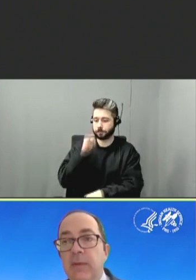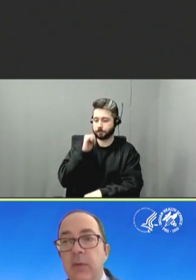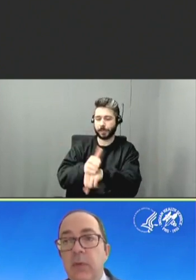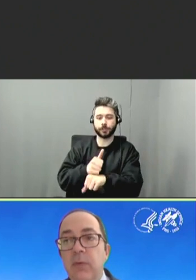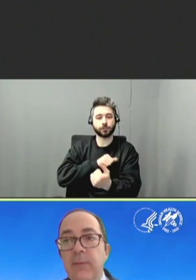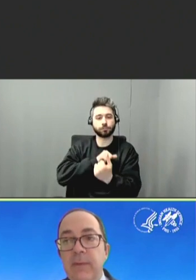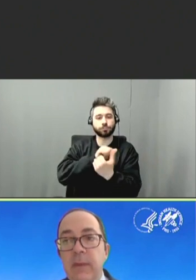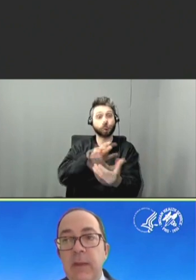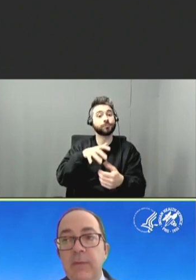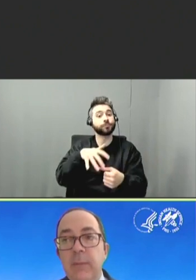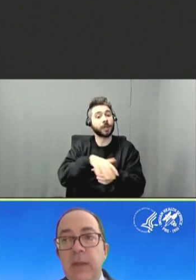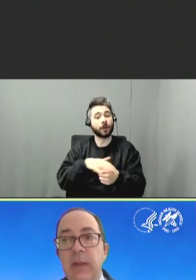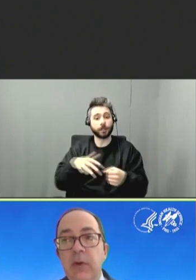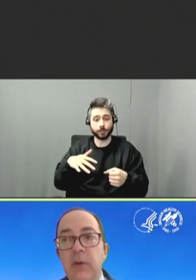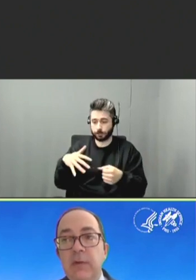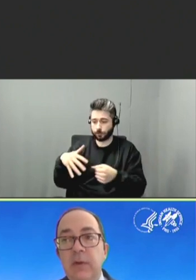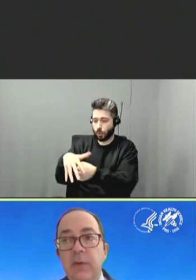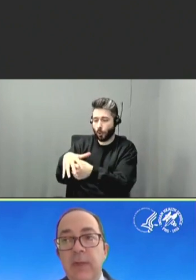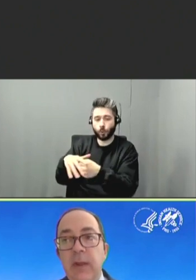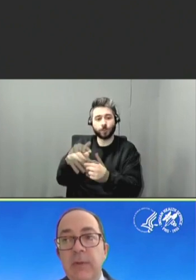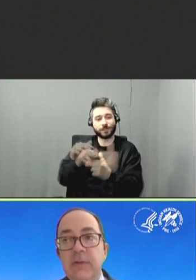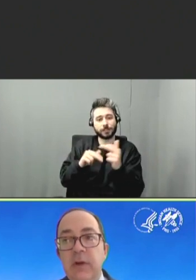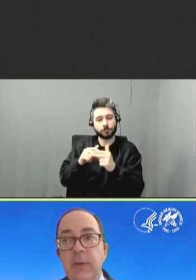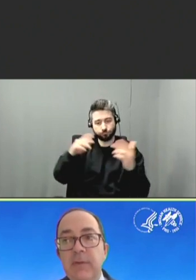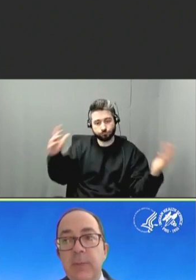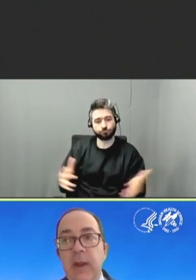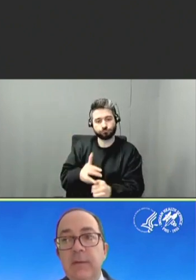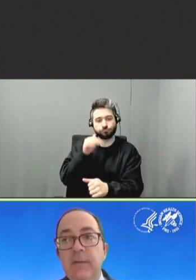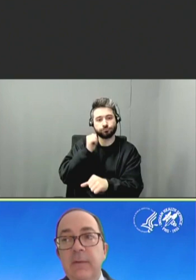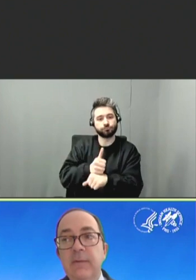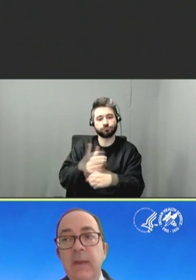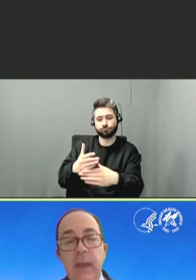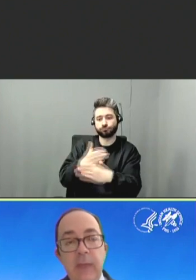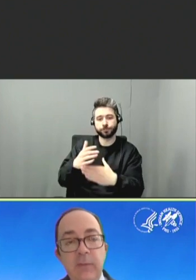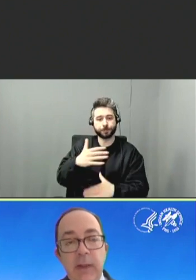Areas and local facilities are being encouraged to develop and share best practices, as well